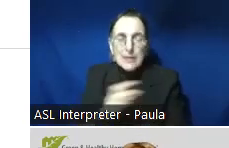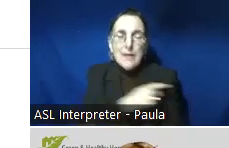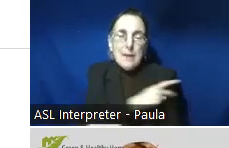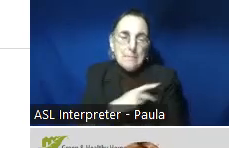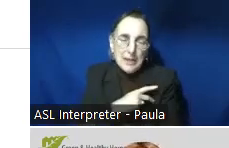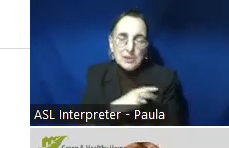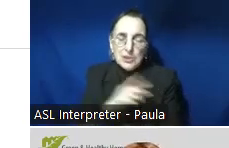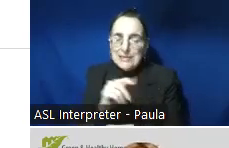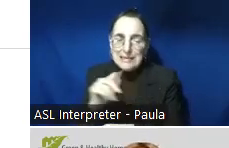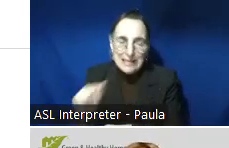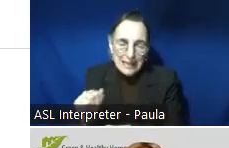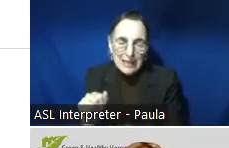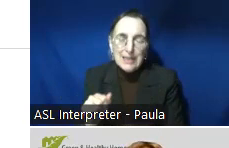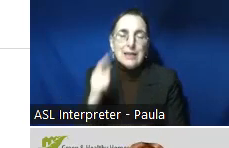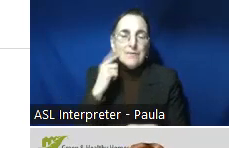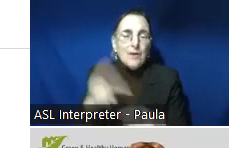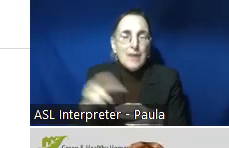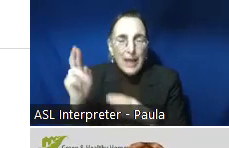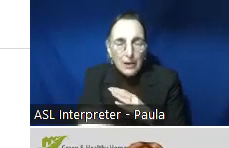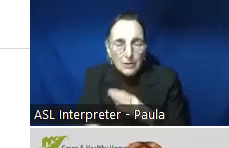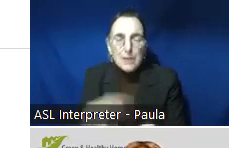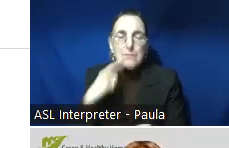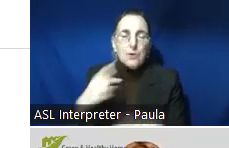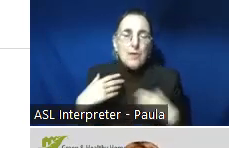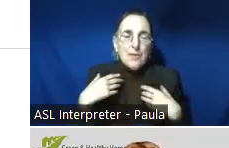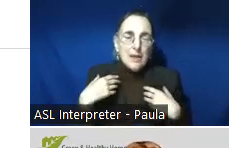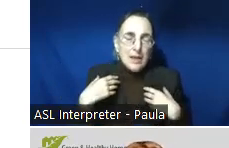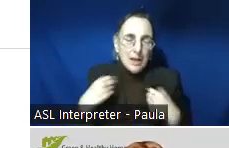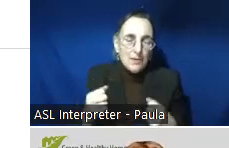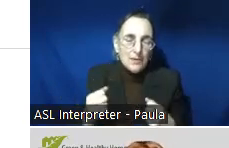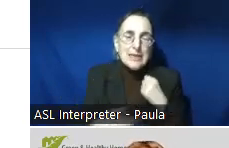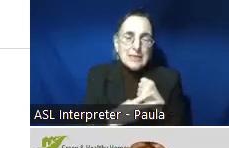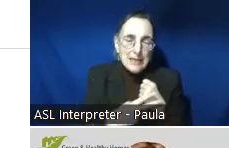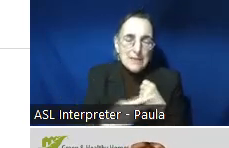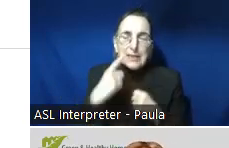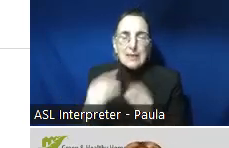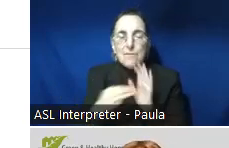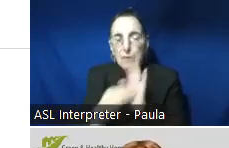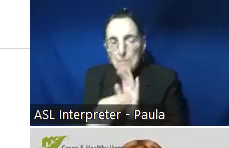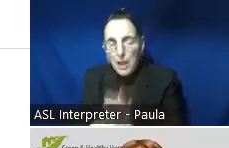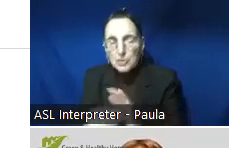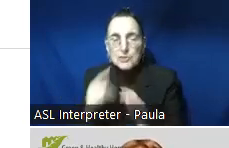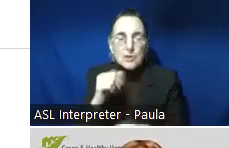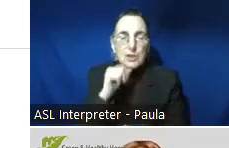for the savings and for models for not only Blue Cross but other healthcare providers,